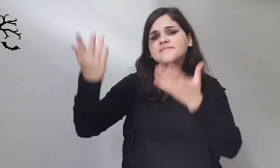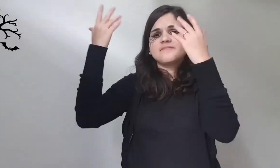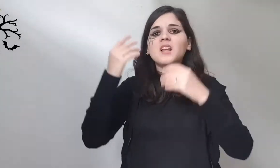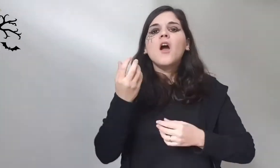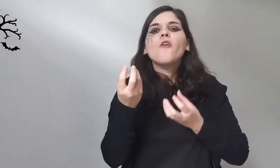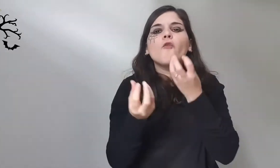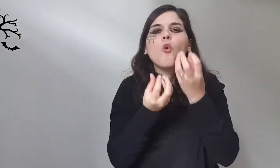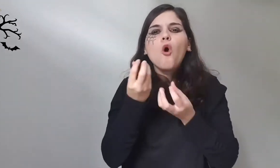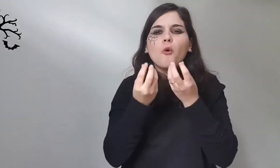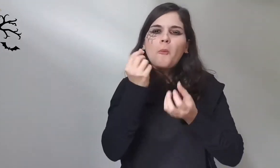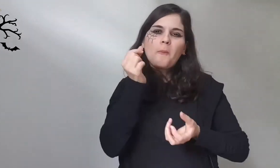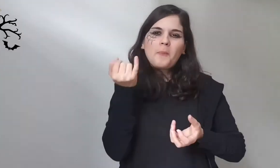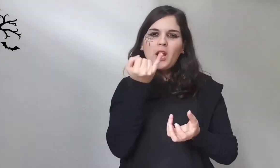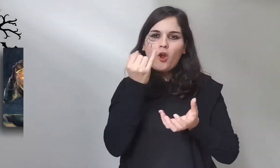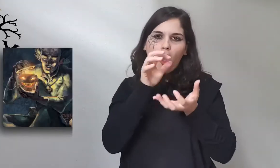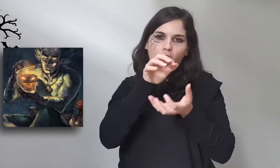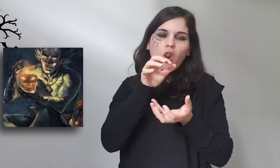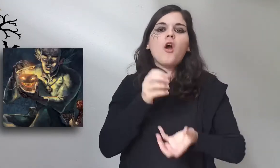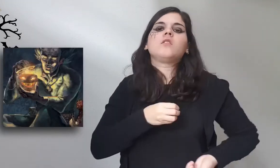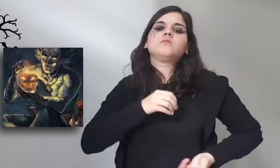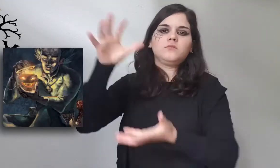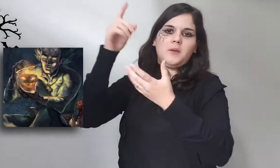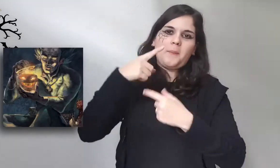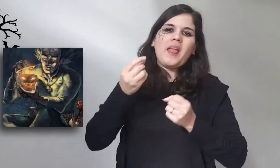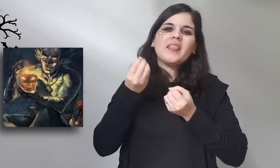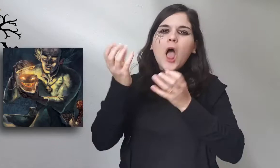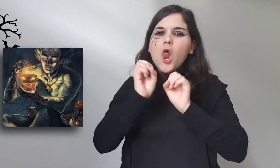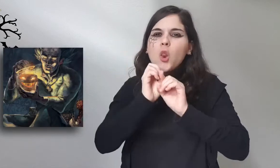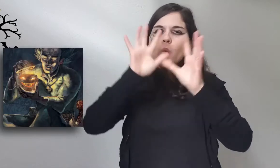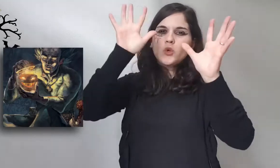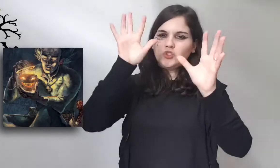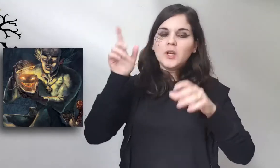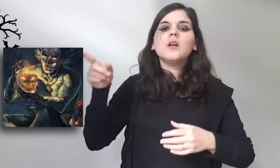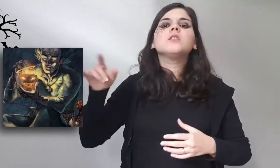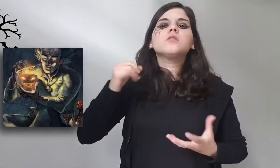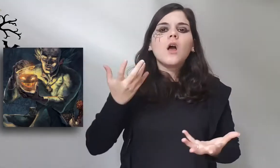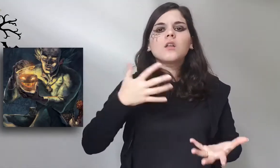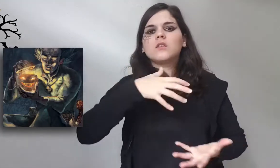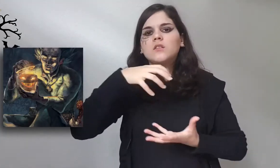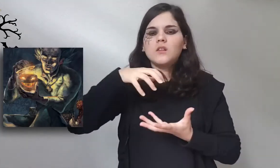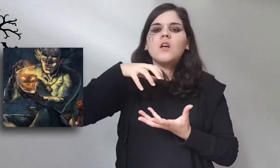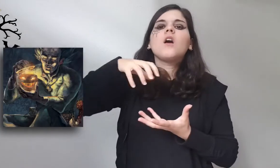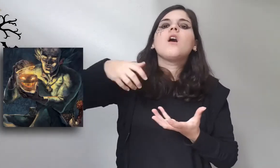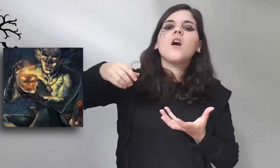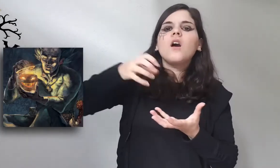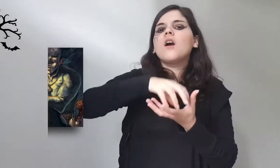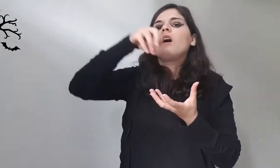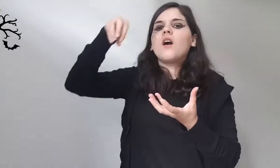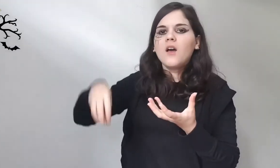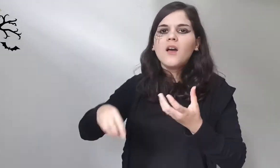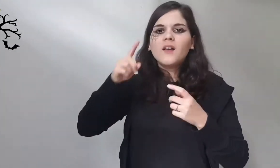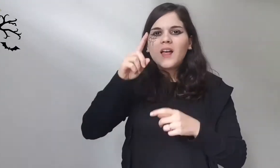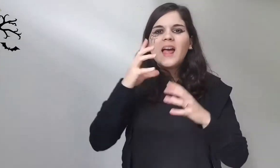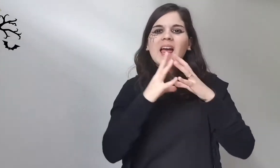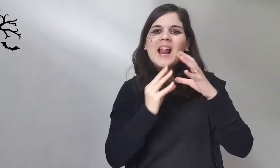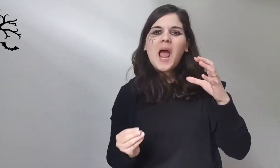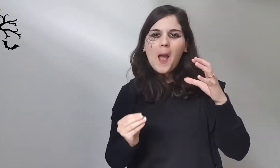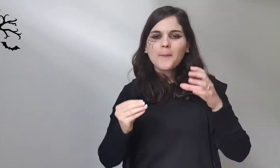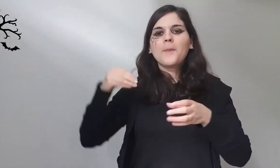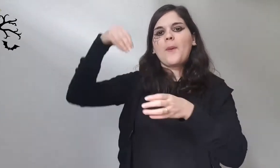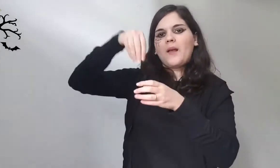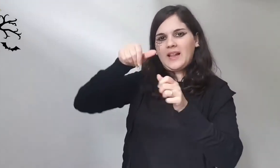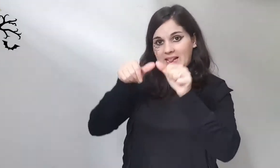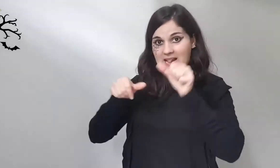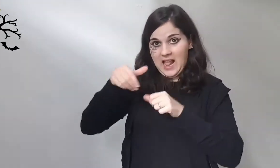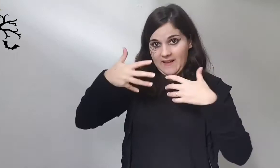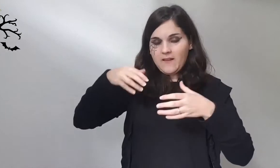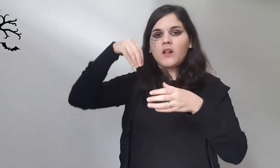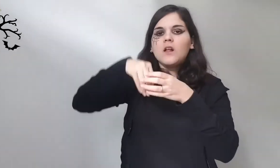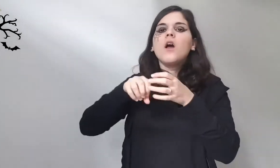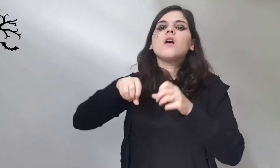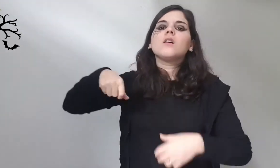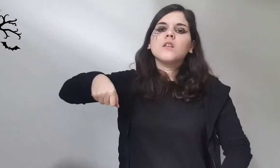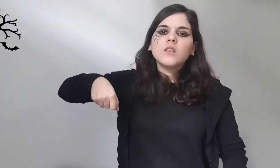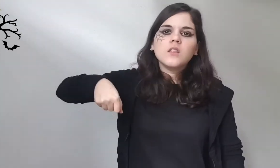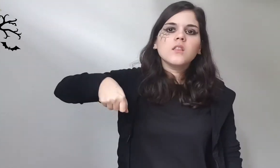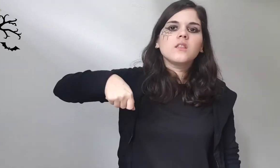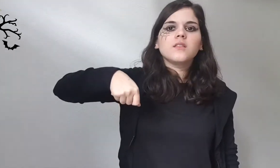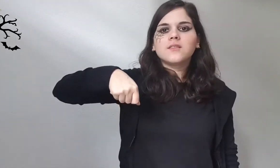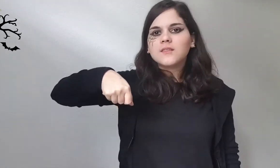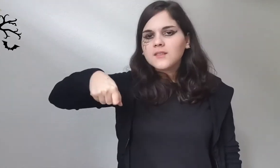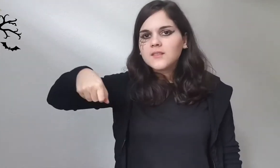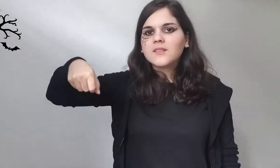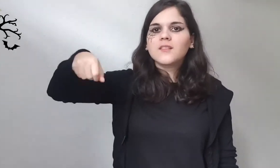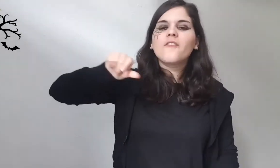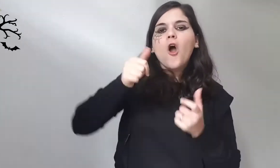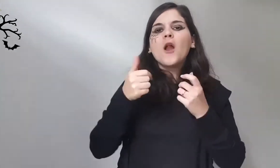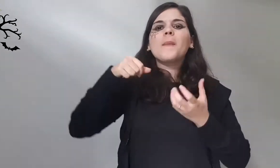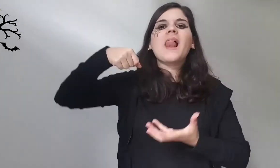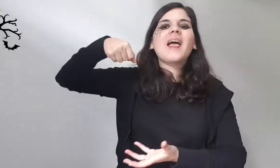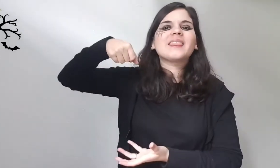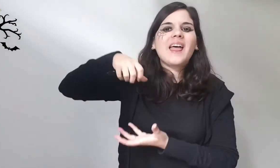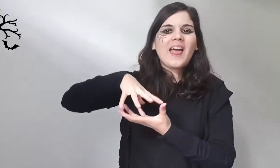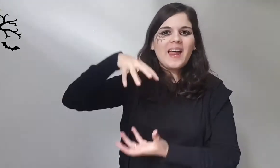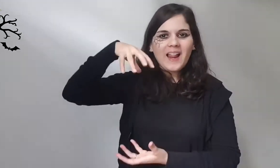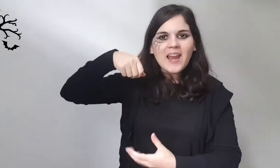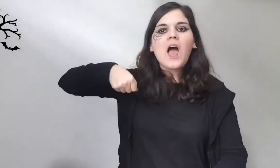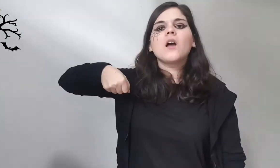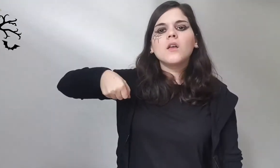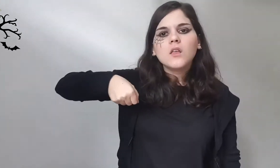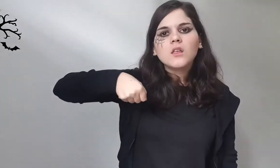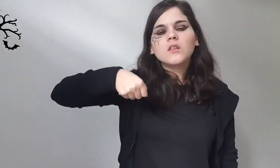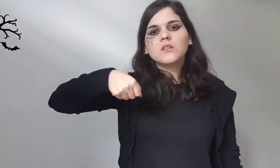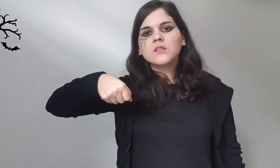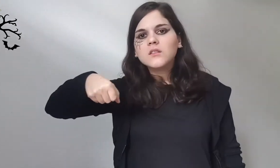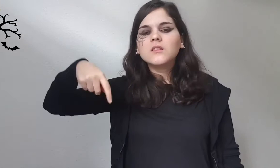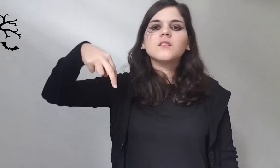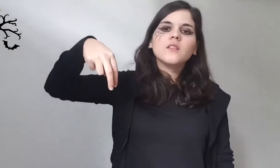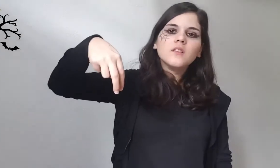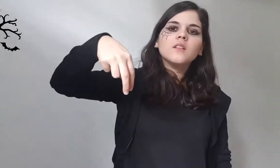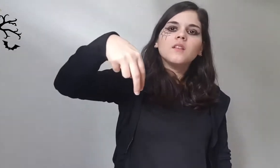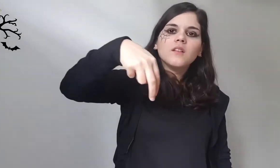and threw him an ember which Jack put in a carved turnip using it as a lantern,